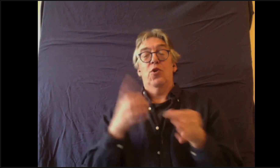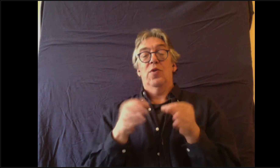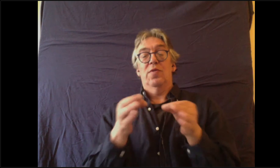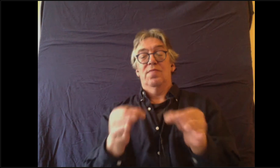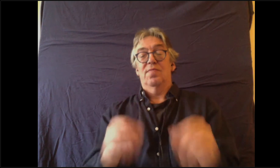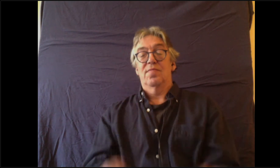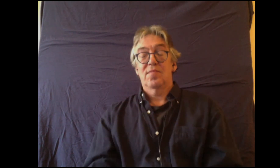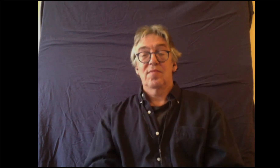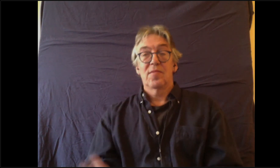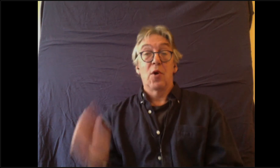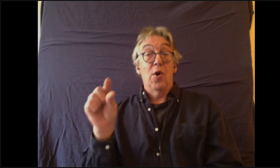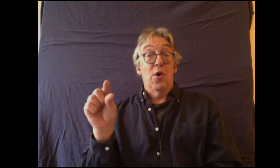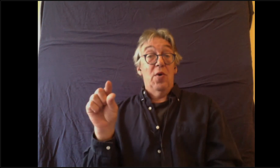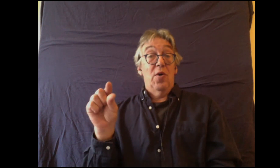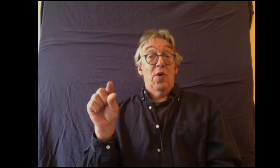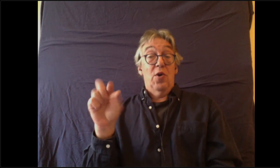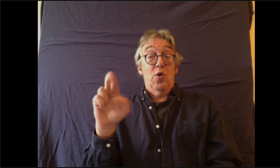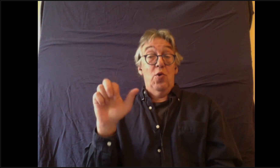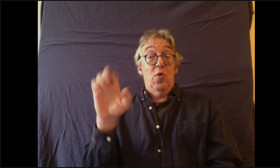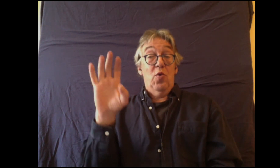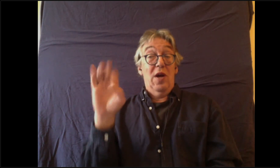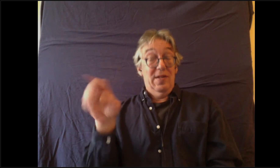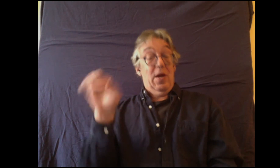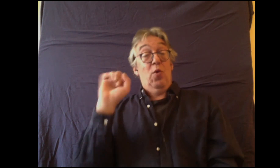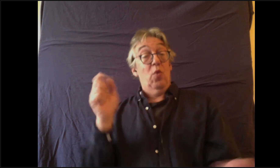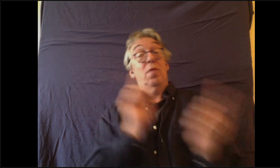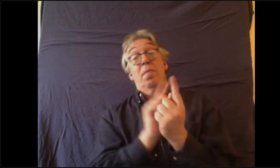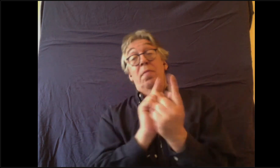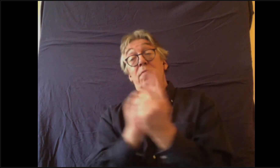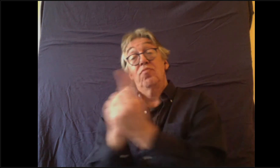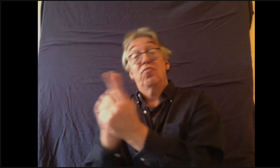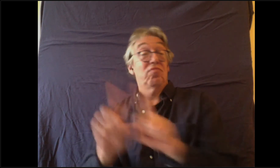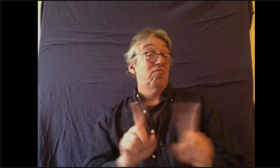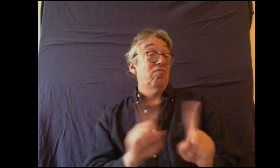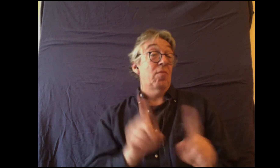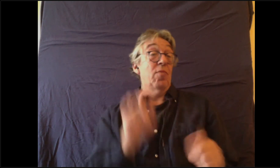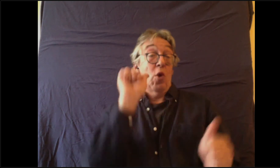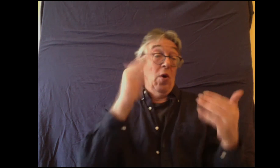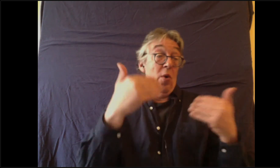She met Autism Europe, the Belgian Disability Forum,